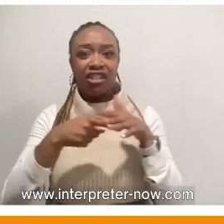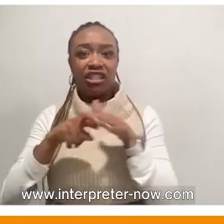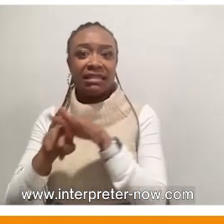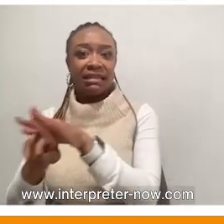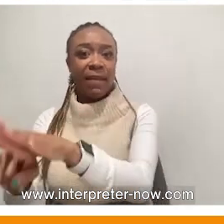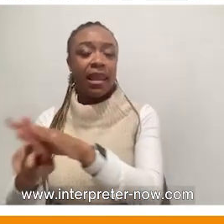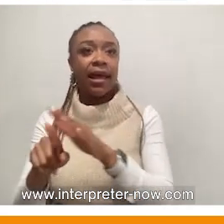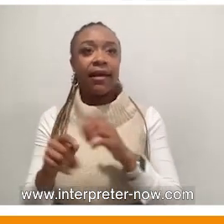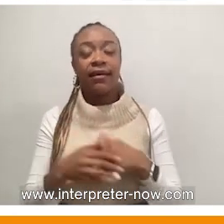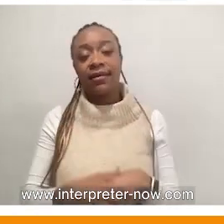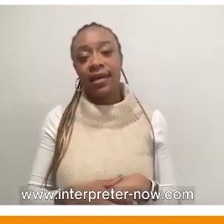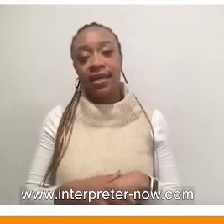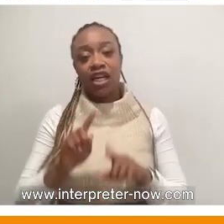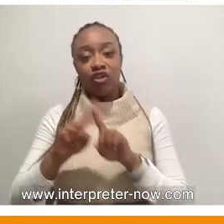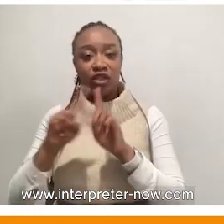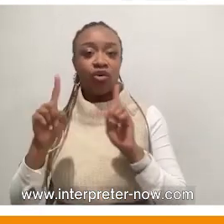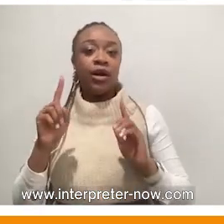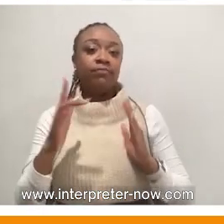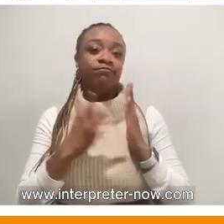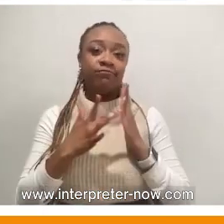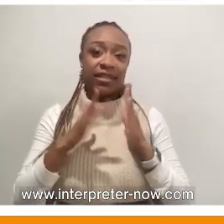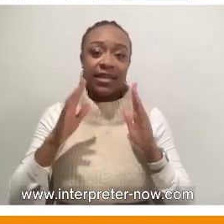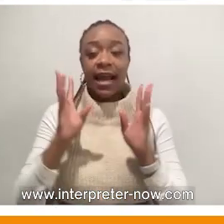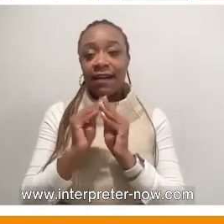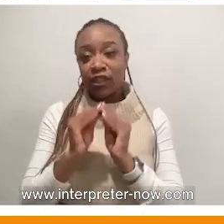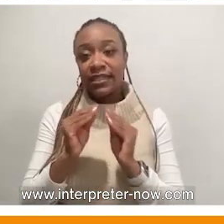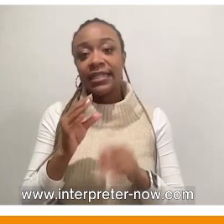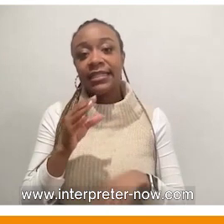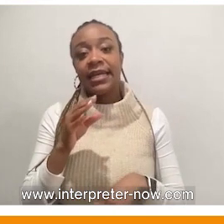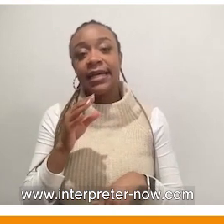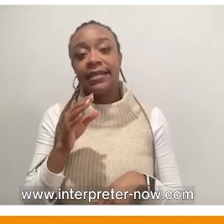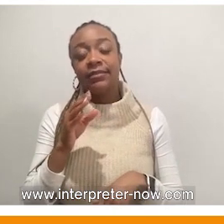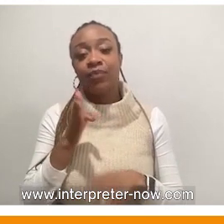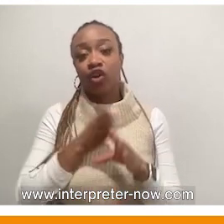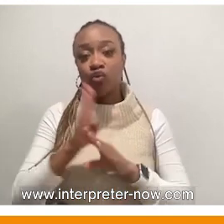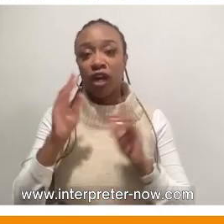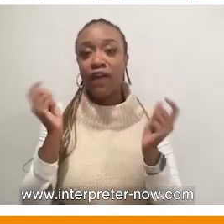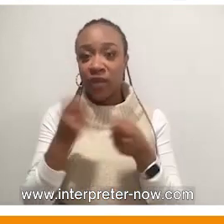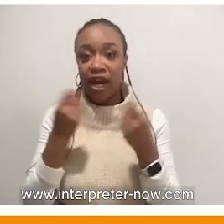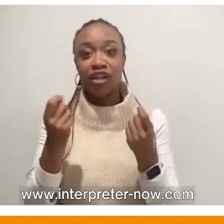assimilate too over the years. We've been doing tech inclusion conferences and career fairs, which we did for a number